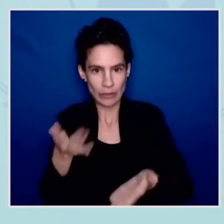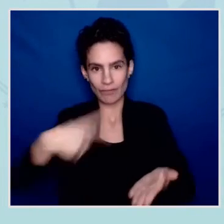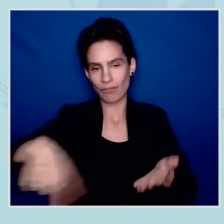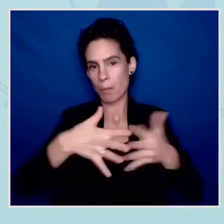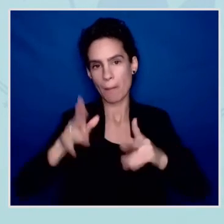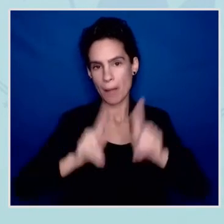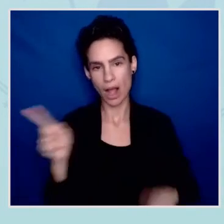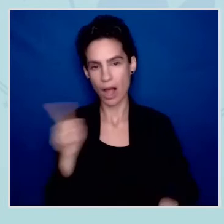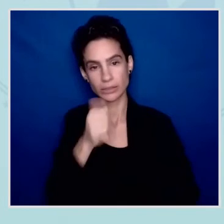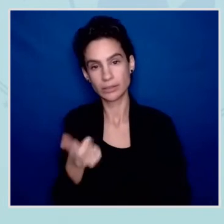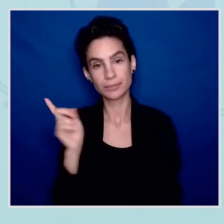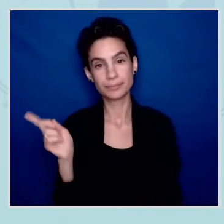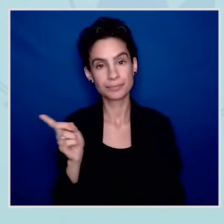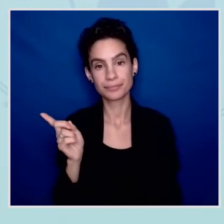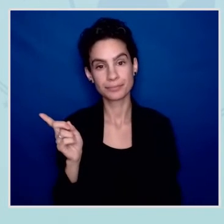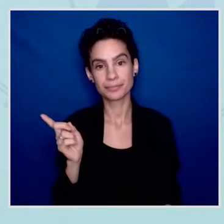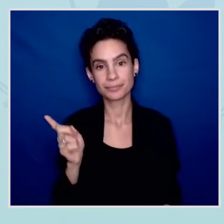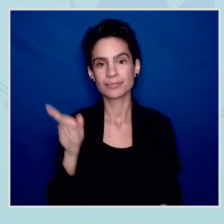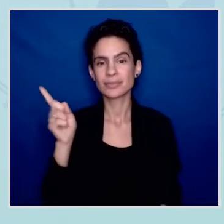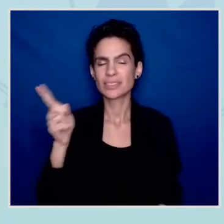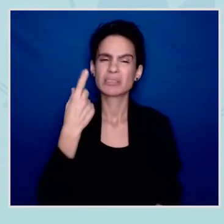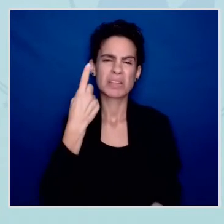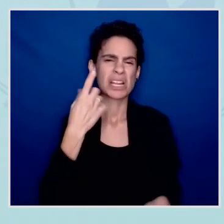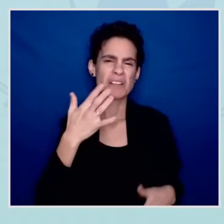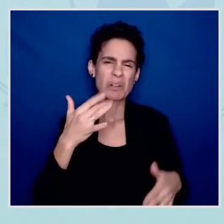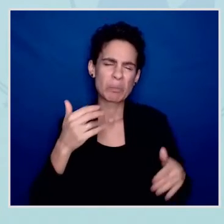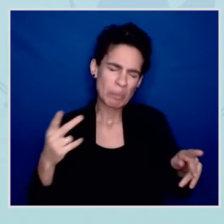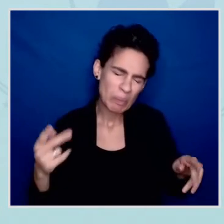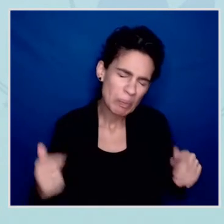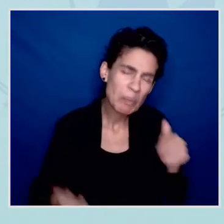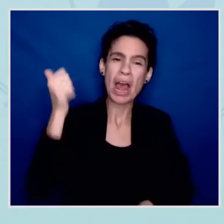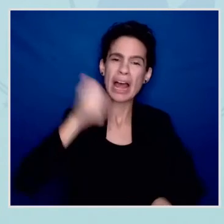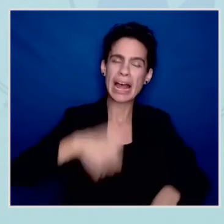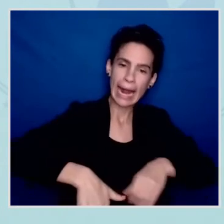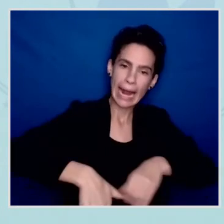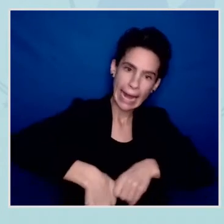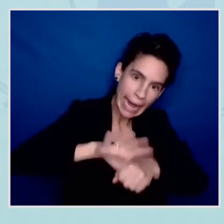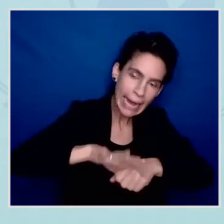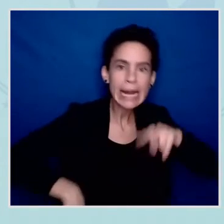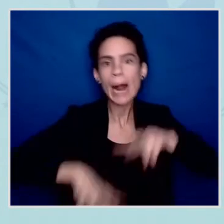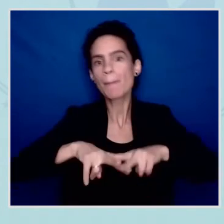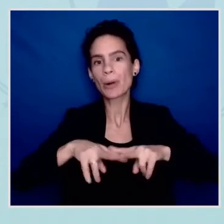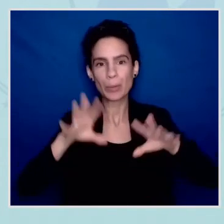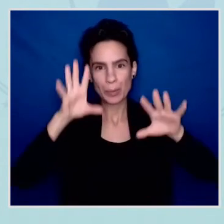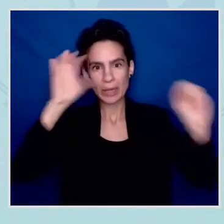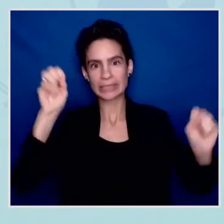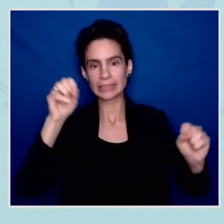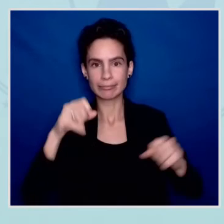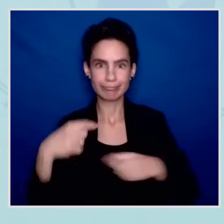WELL OVER A YEAR NOW, HE IS NOT FIT TO SERVE.